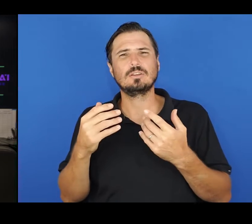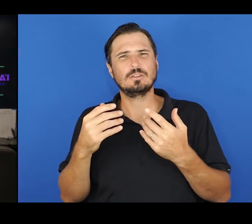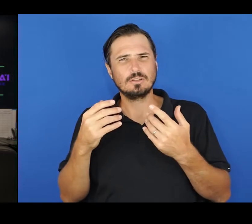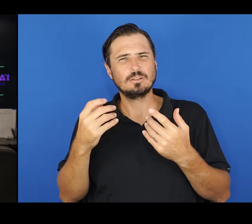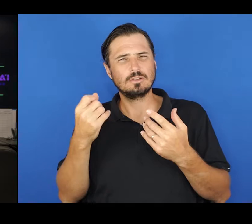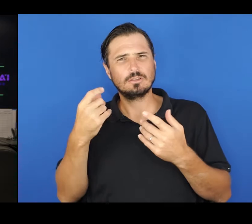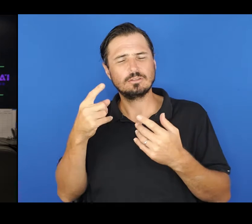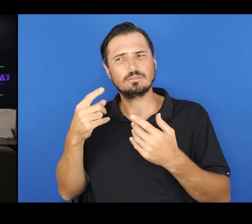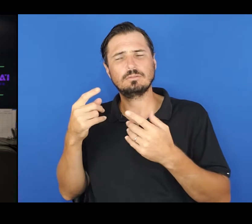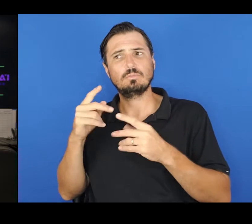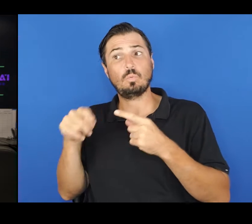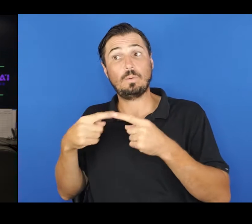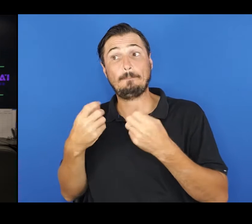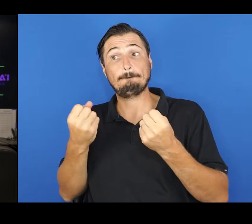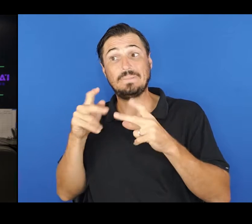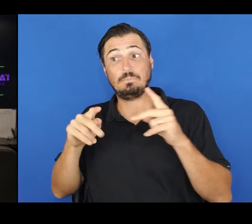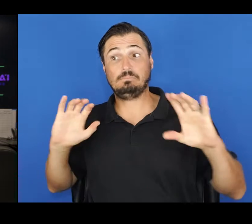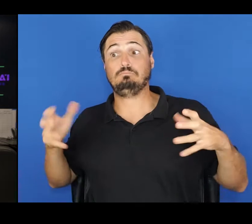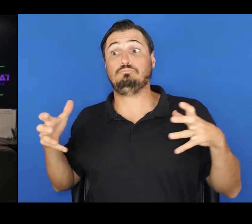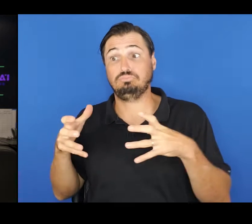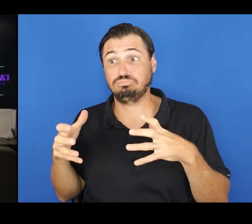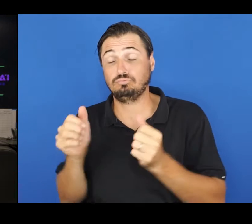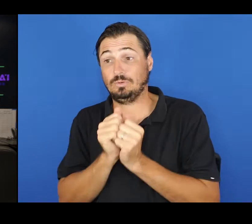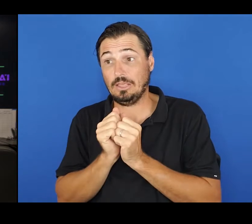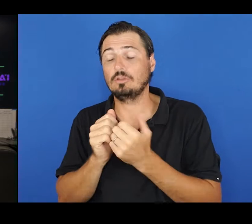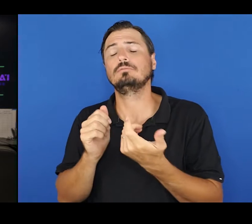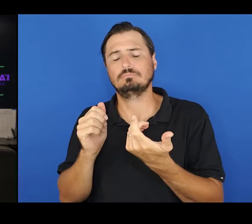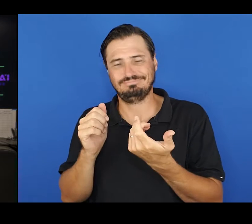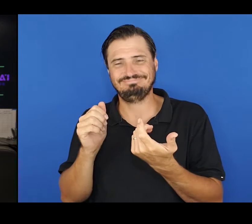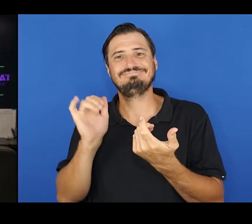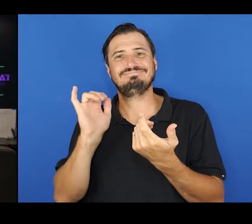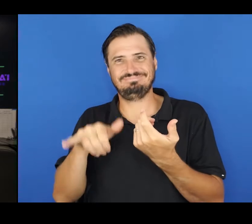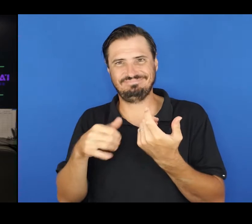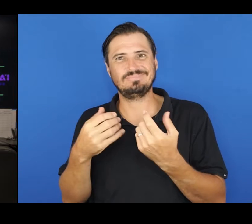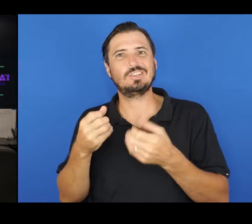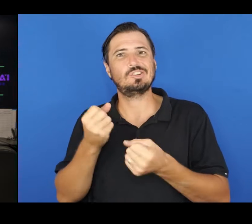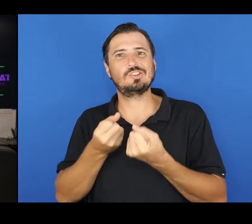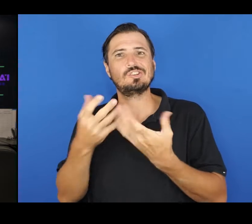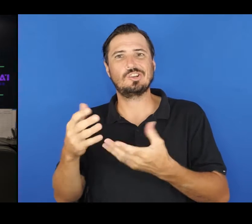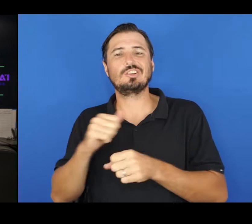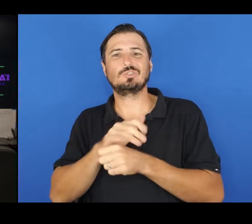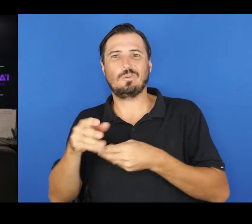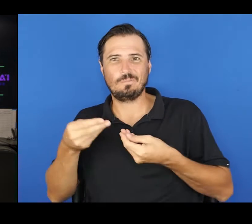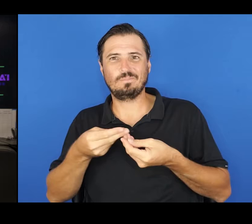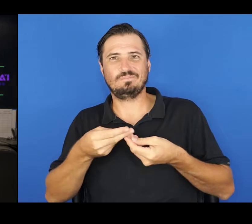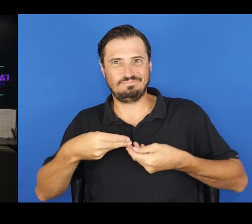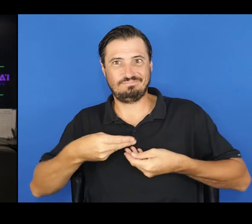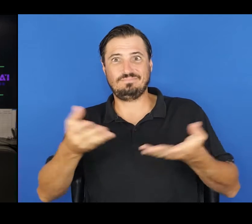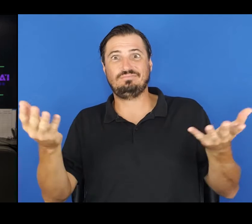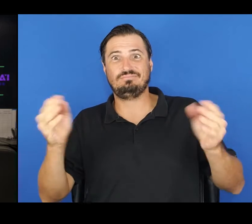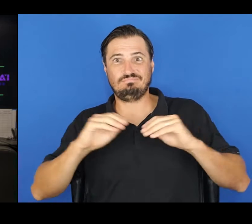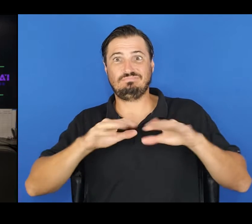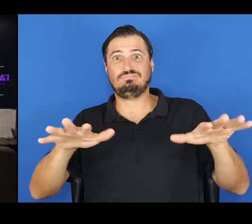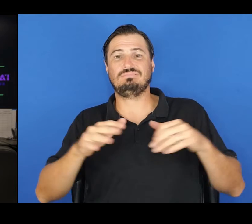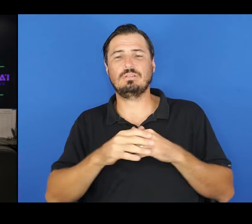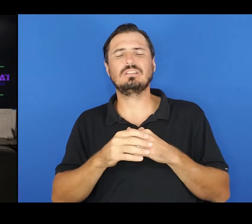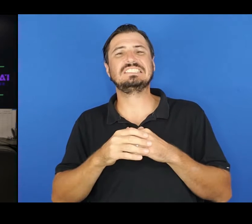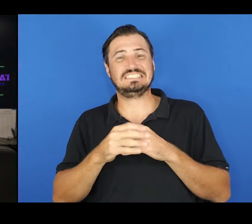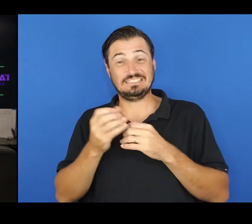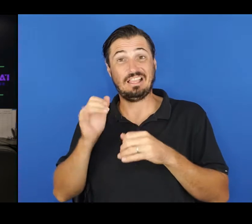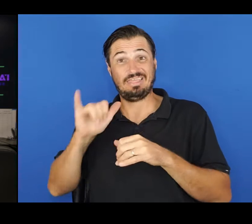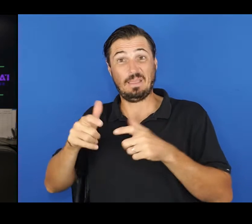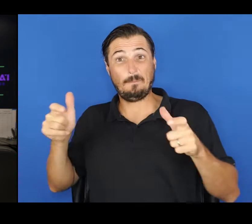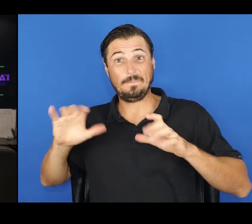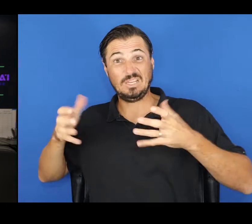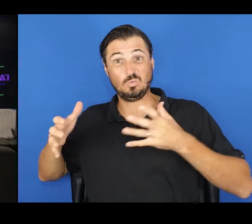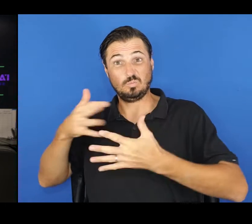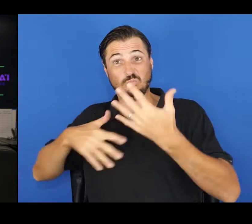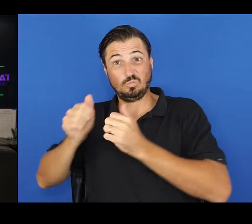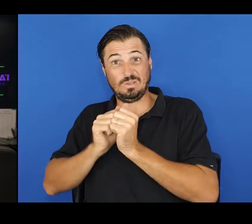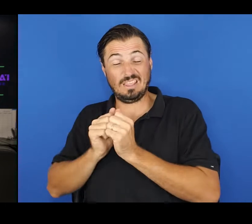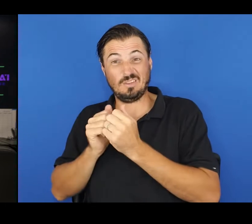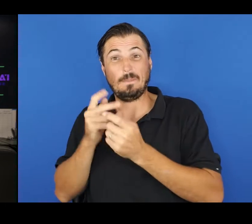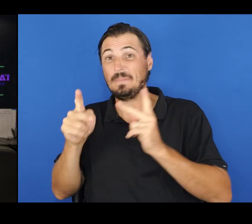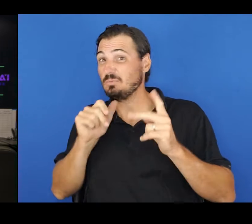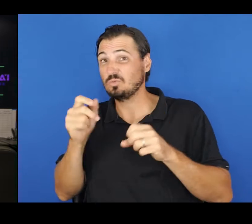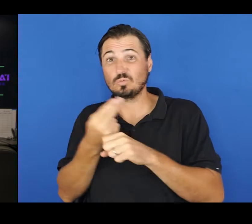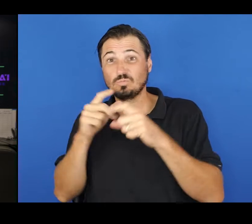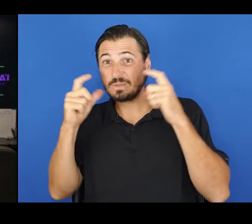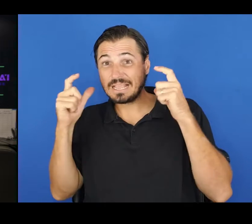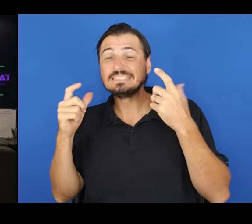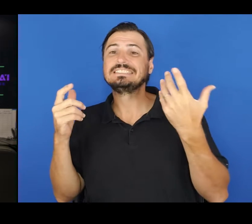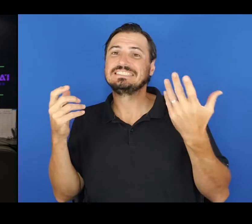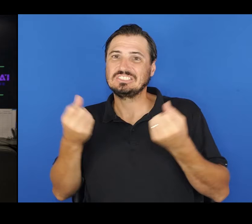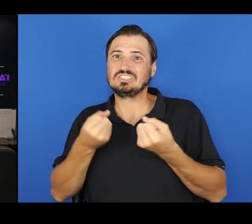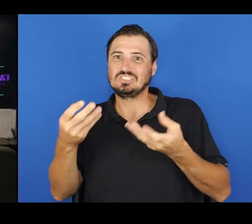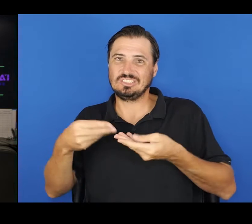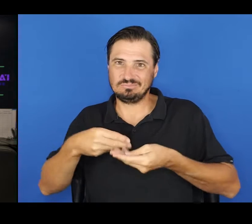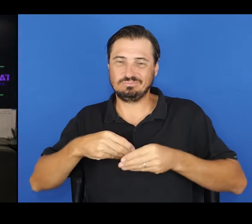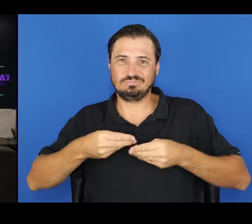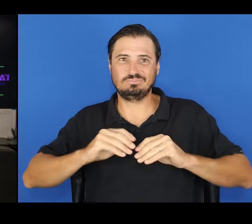large gatherings. We are especially seeing cases related to large gatherings where mask use has been inconsistent. Our recent cases show us that non-vaccinated individuals are at high risk